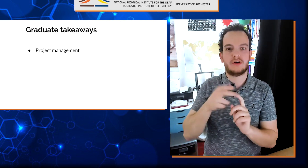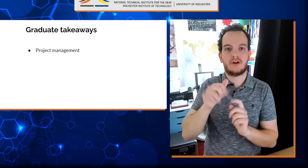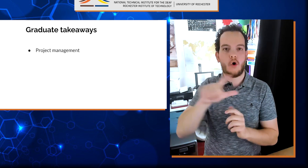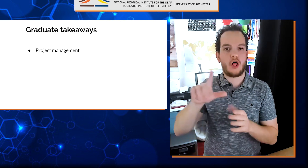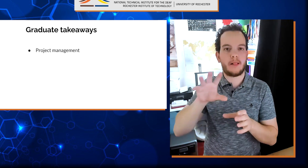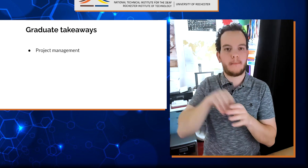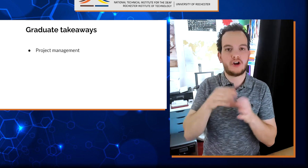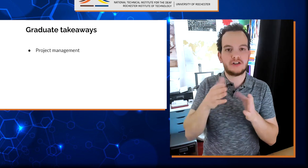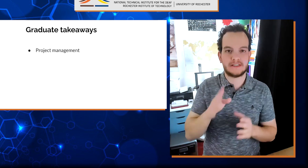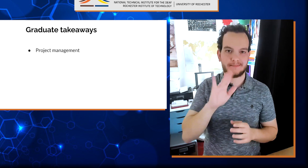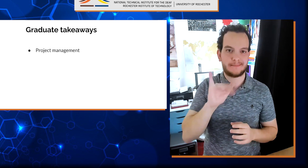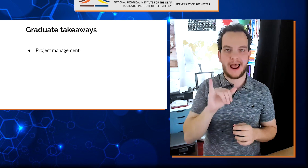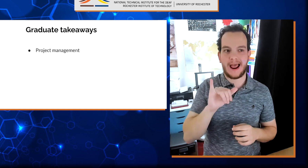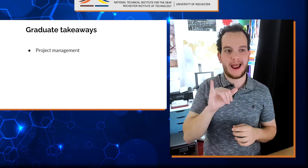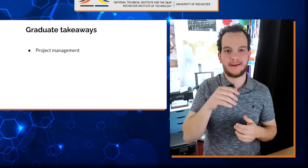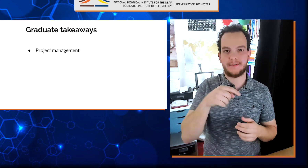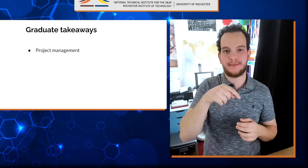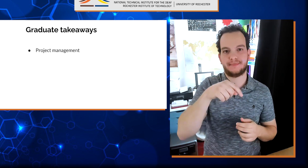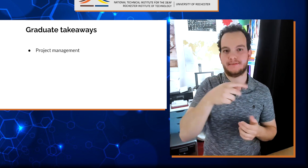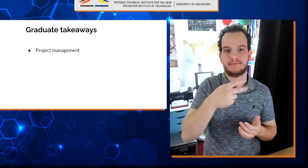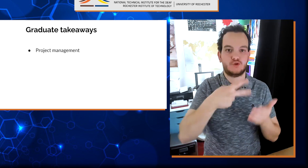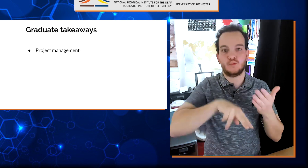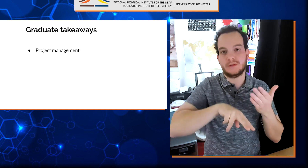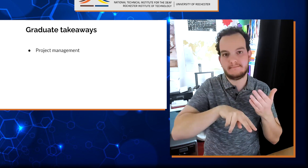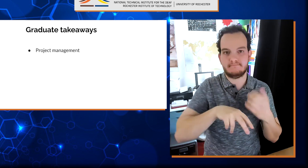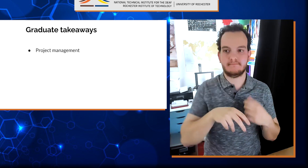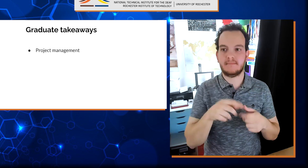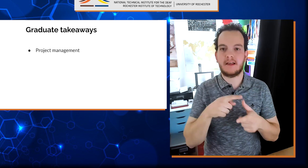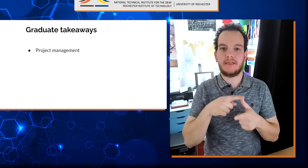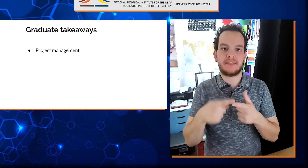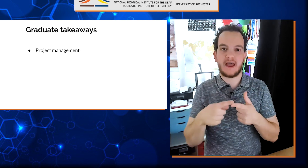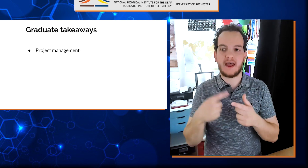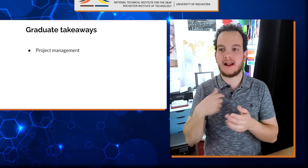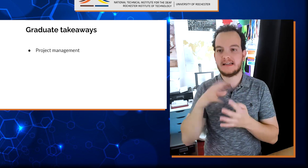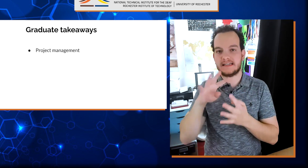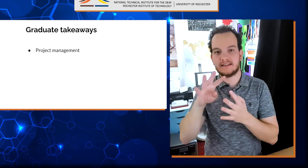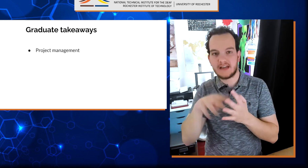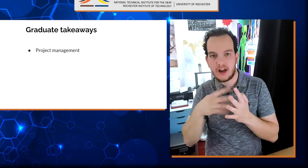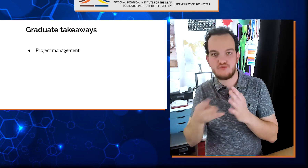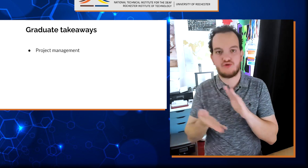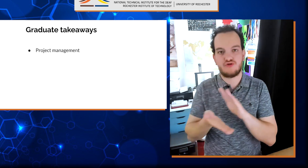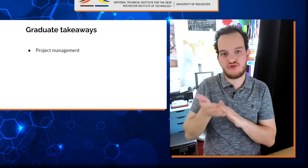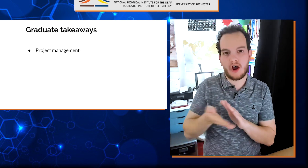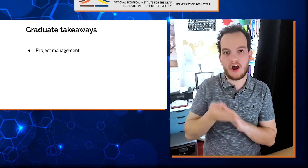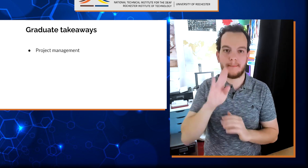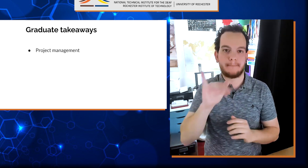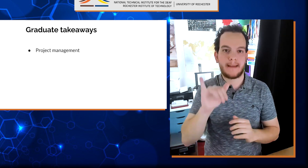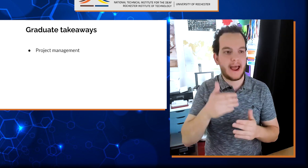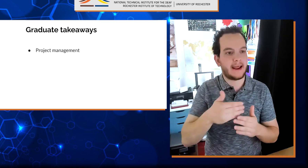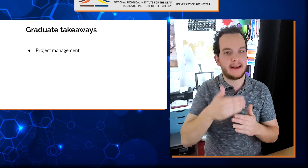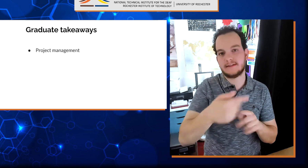to complete recruiting all of my participants within two weeks, then I know I need to run the experiments